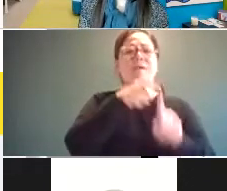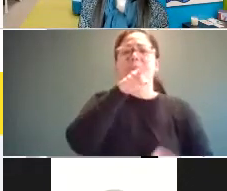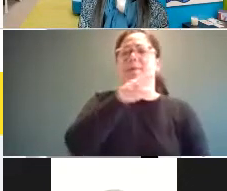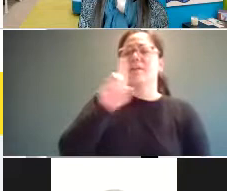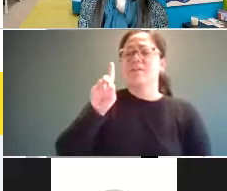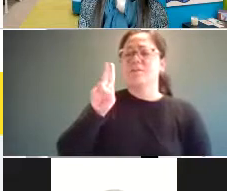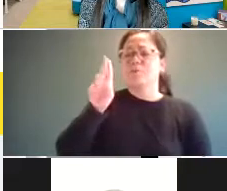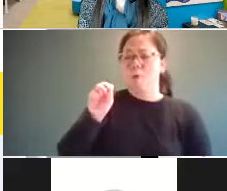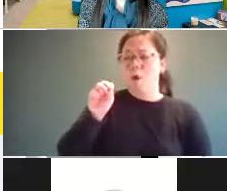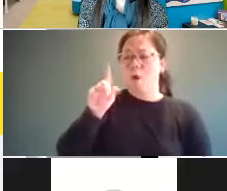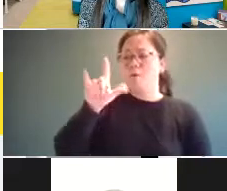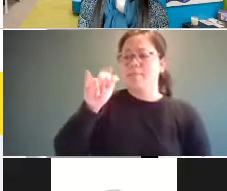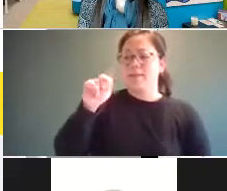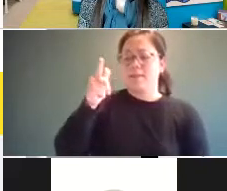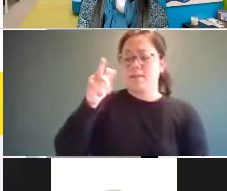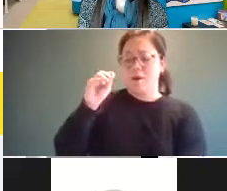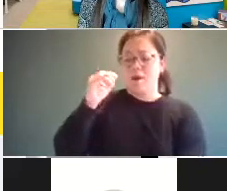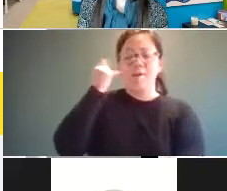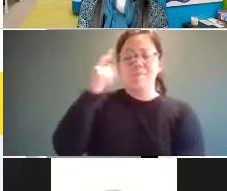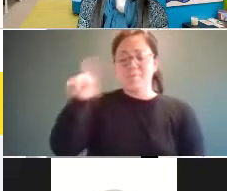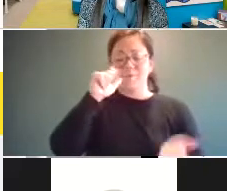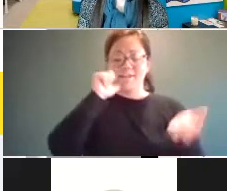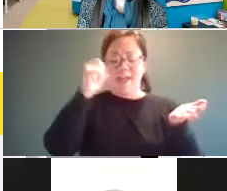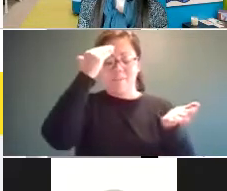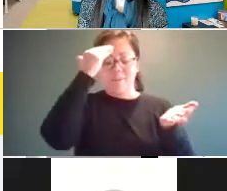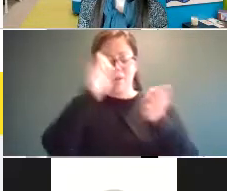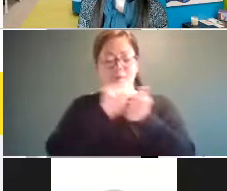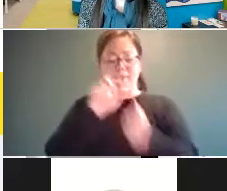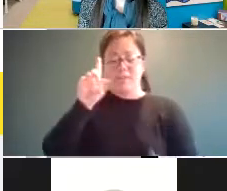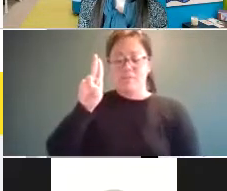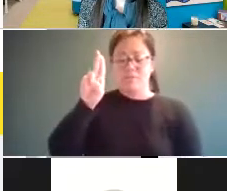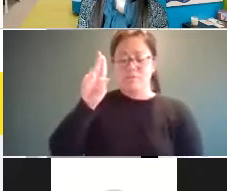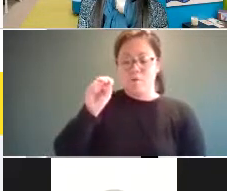which if you're not familiar with Duolingo, it's a language learning app.